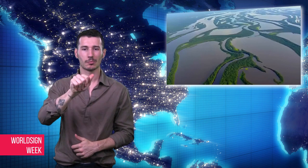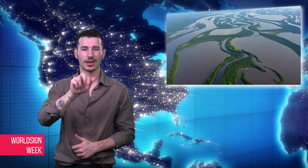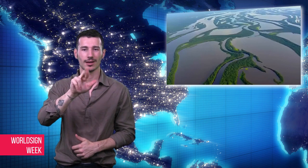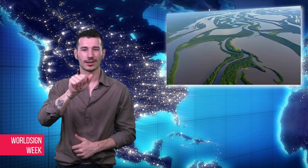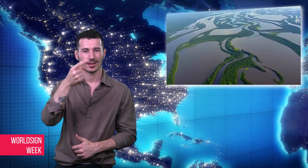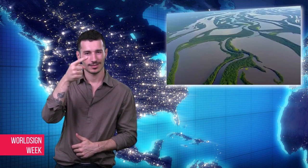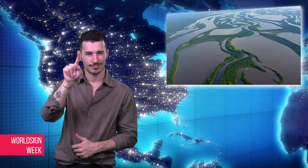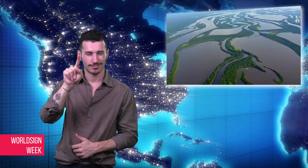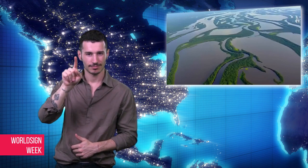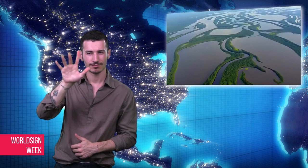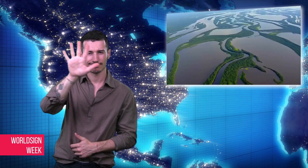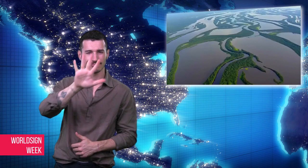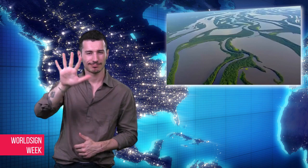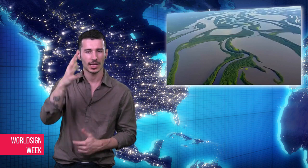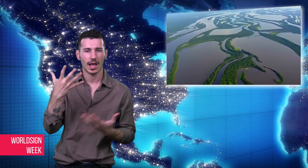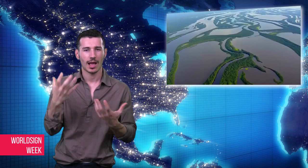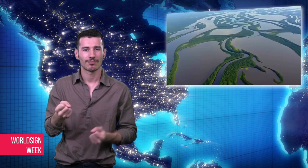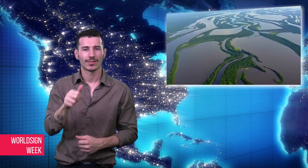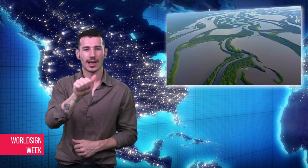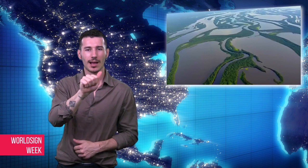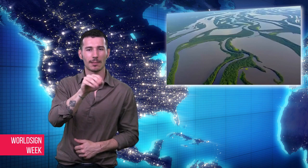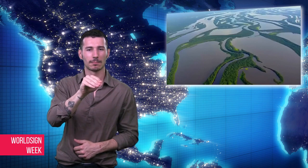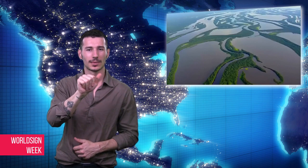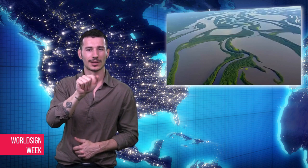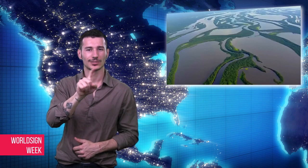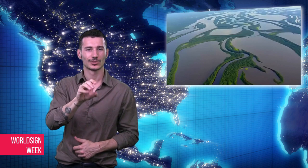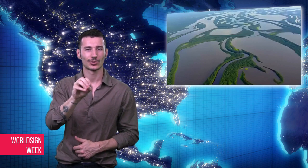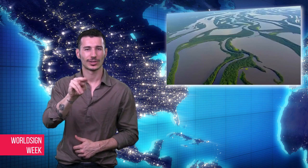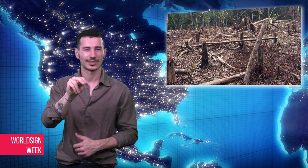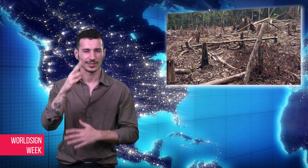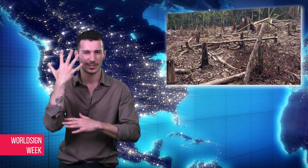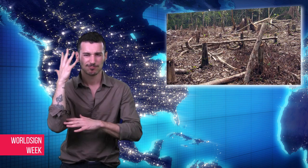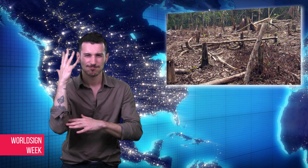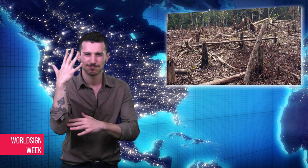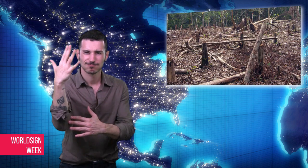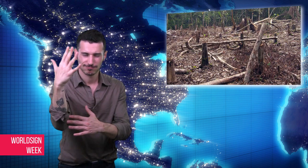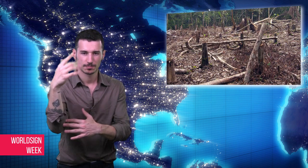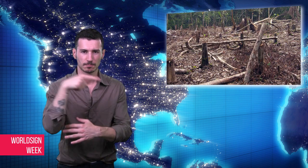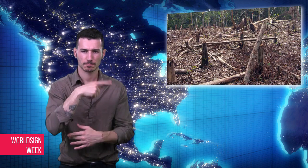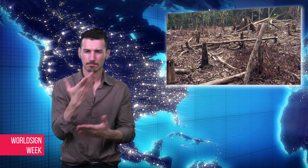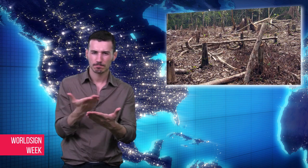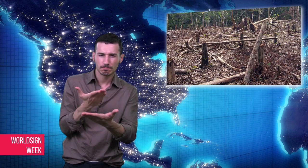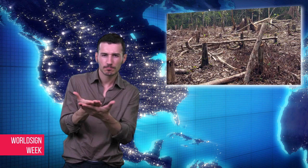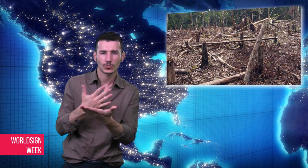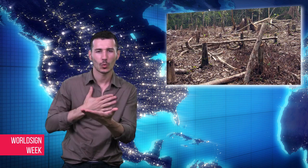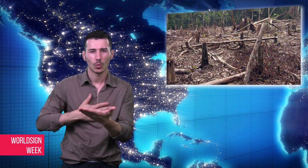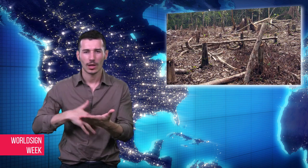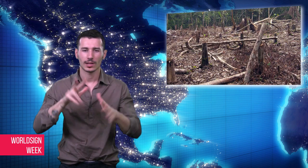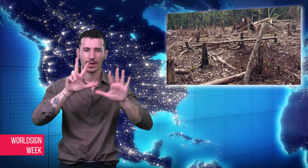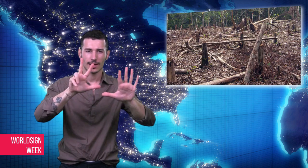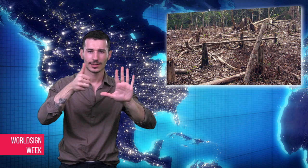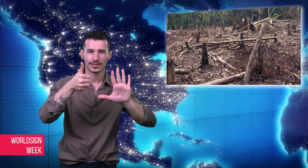protected amazon rainforest in the northern state of Pará available for